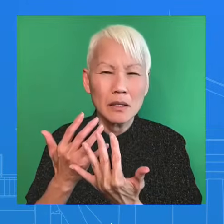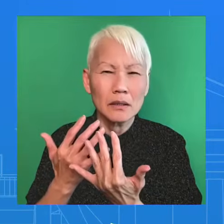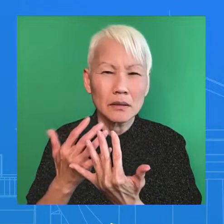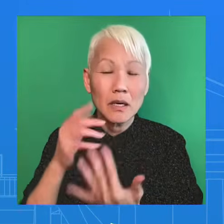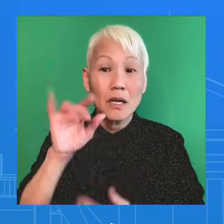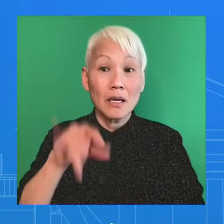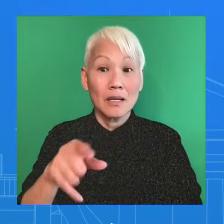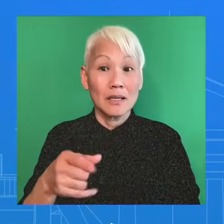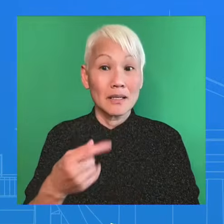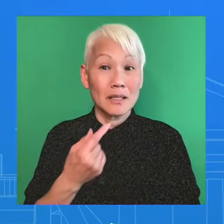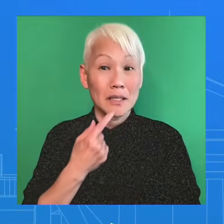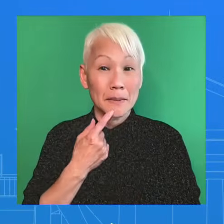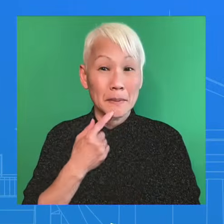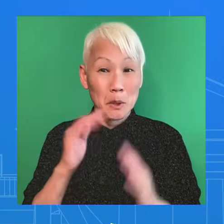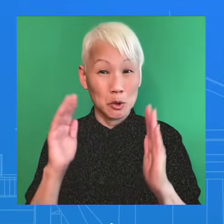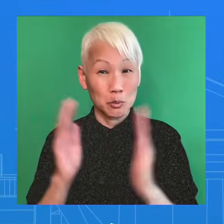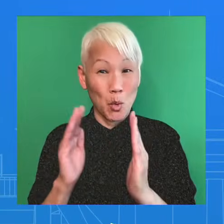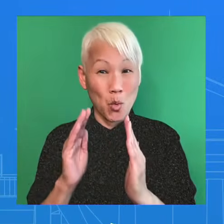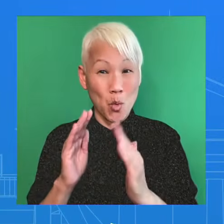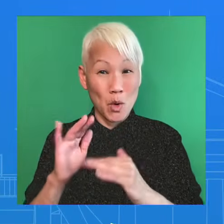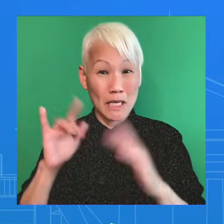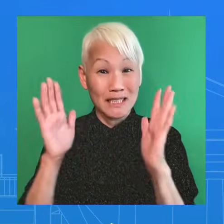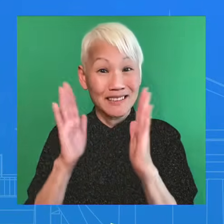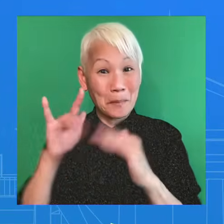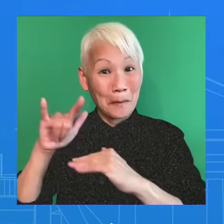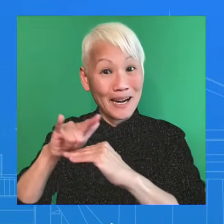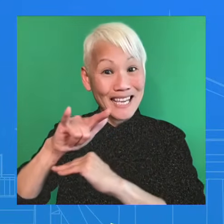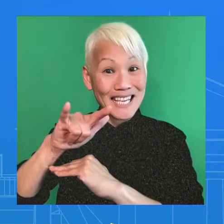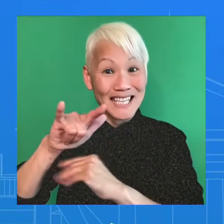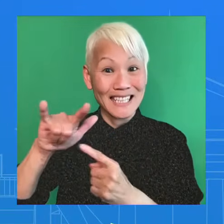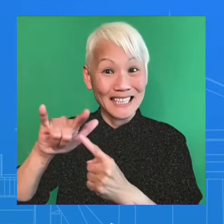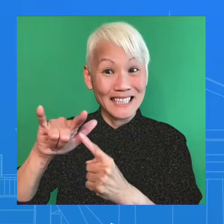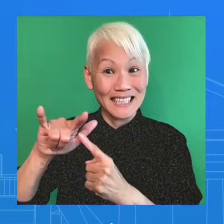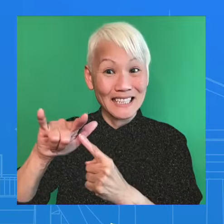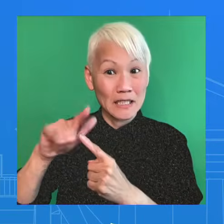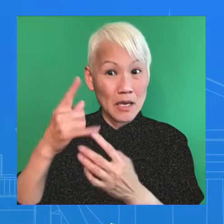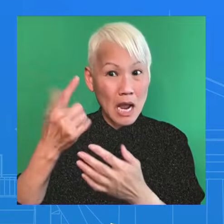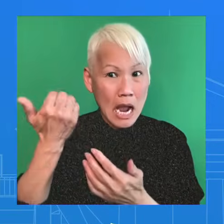Mr. Kirby: I'm going to let the Secret Service talk about security here at the White House. That's not something for me to tackle.